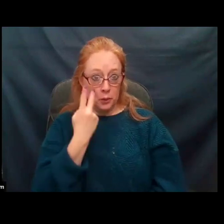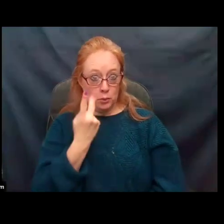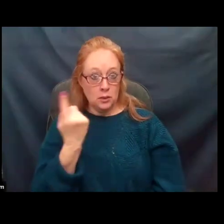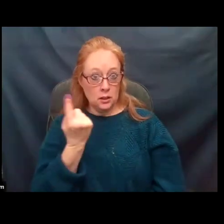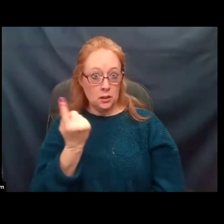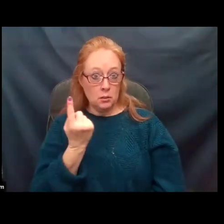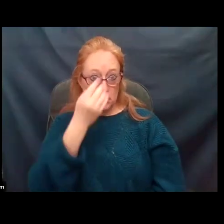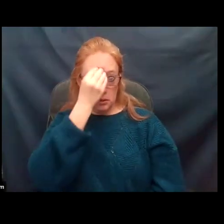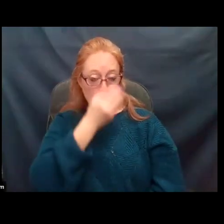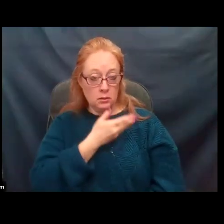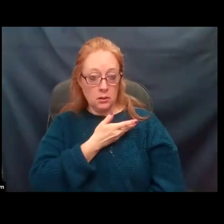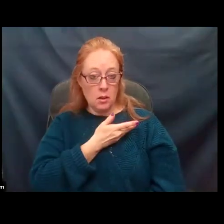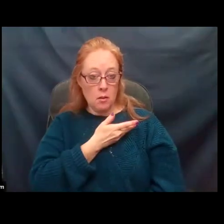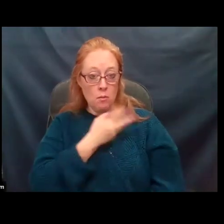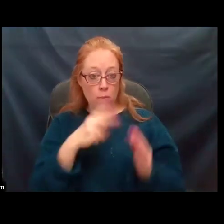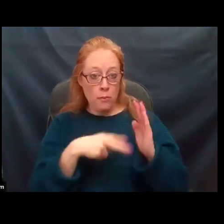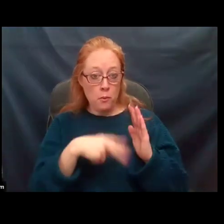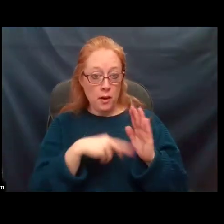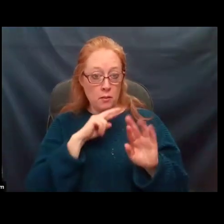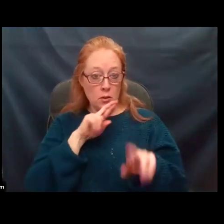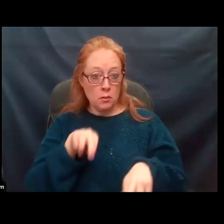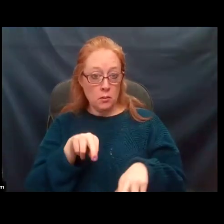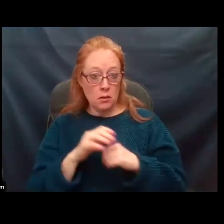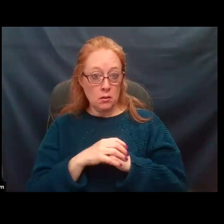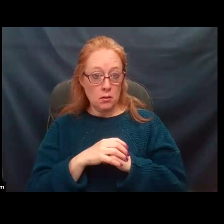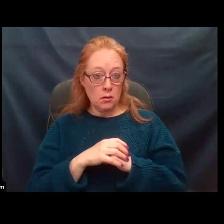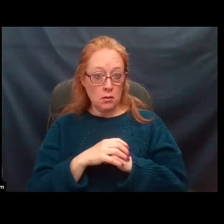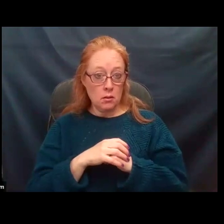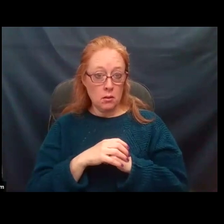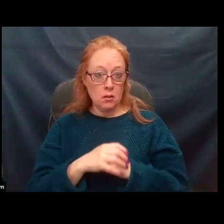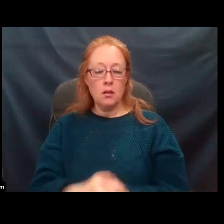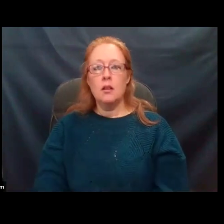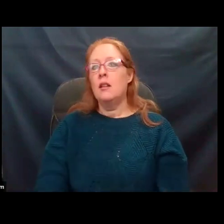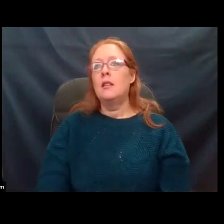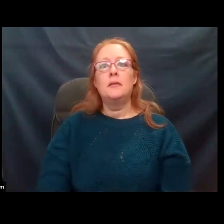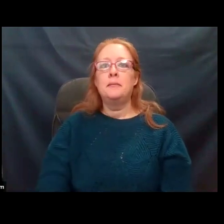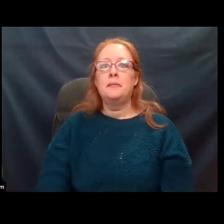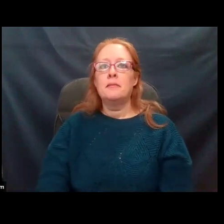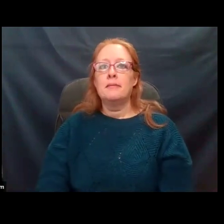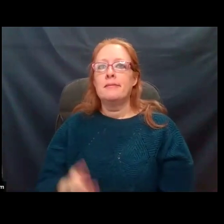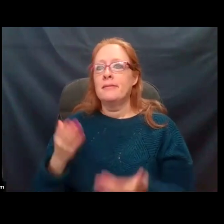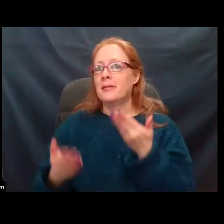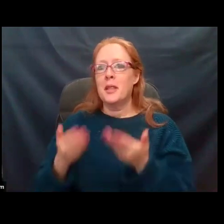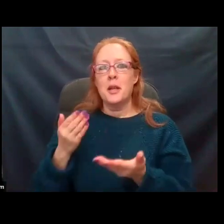I'm not seeing anything in the Q&A.